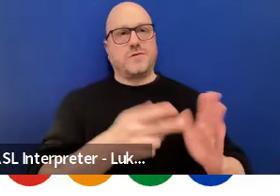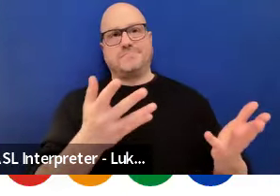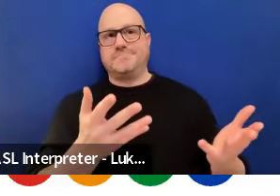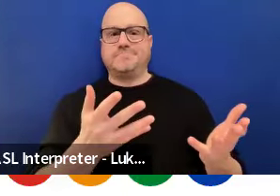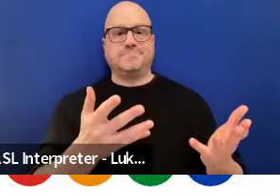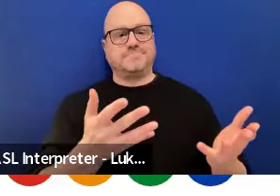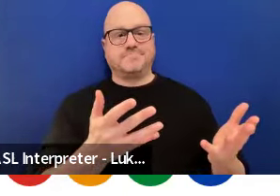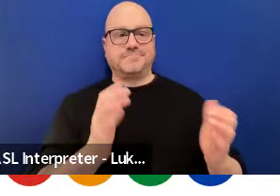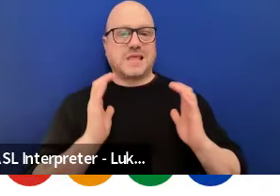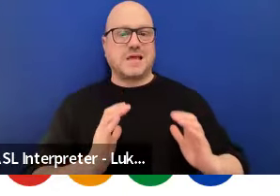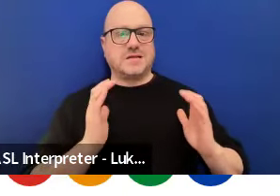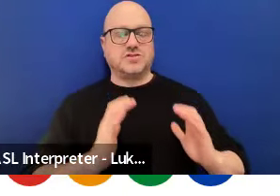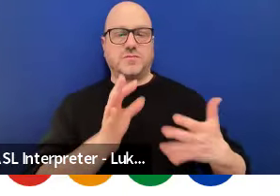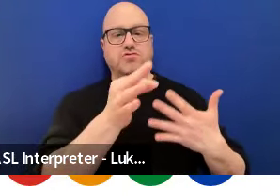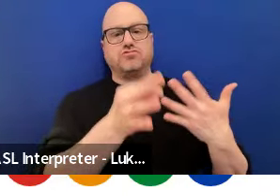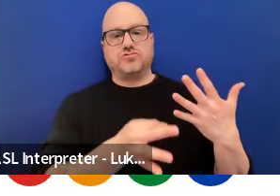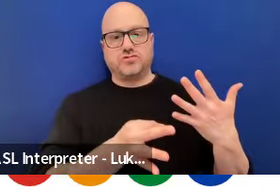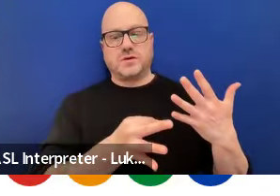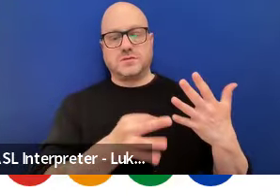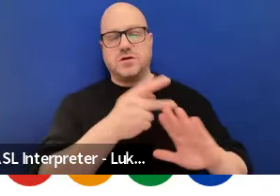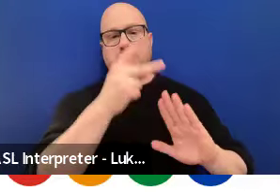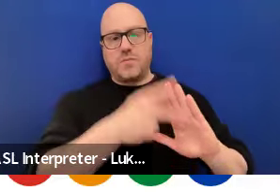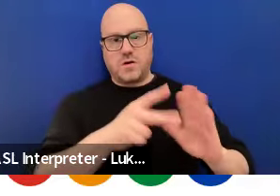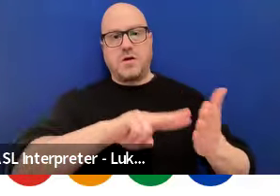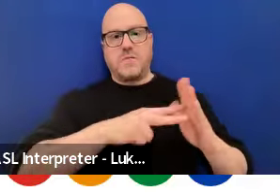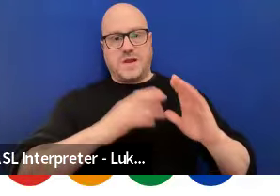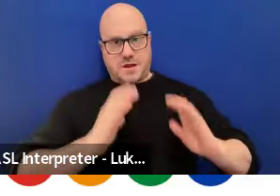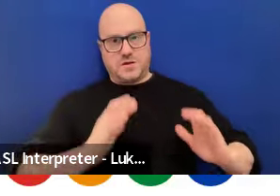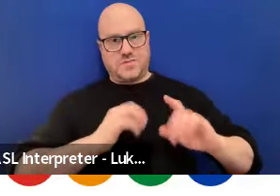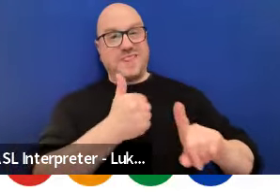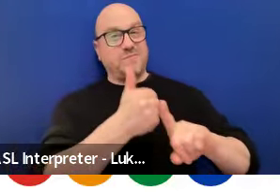GENERAL. CUSTOMERS -- WE CALL IT A